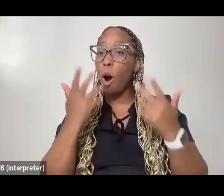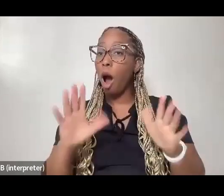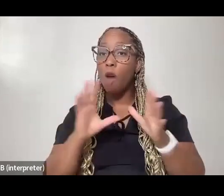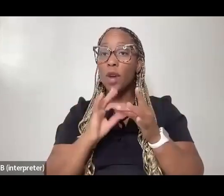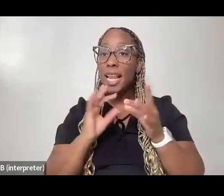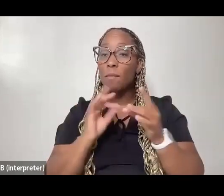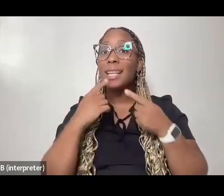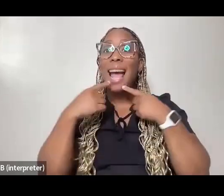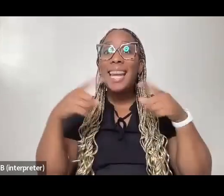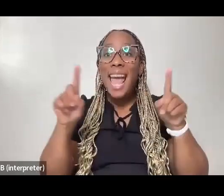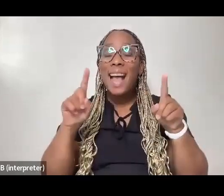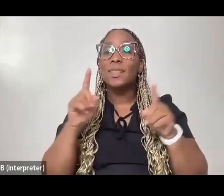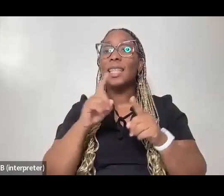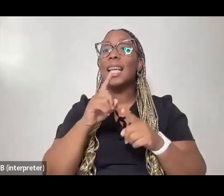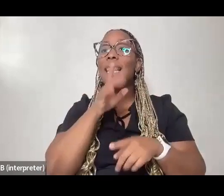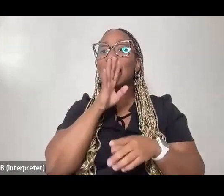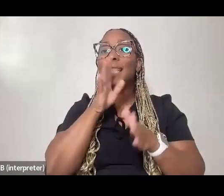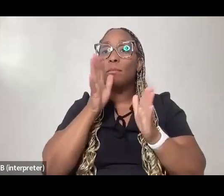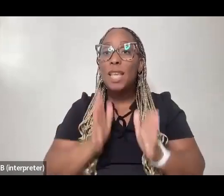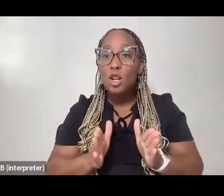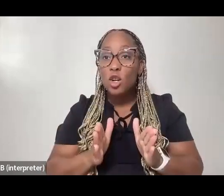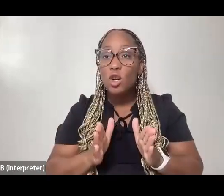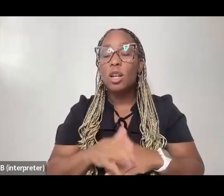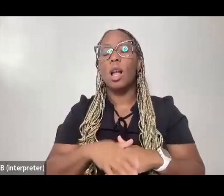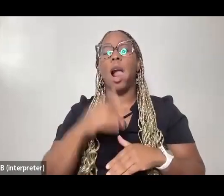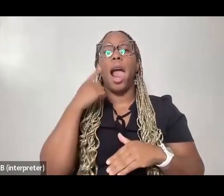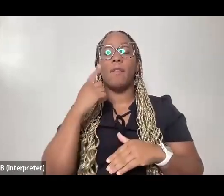announcing who is speaking. For a webinar like this, it is